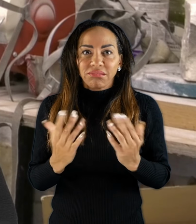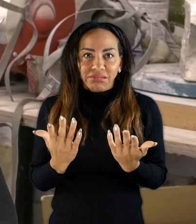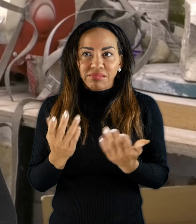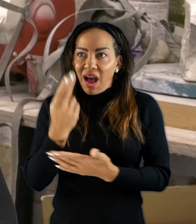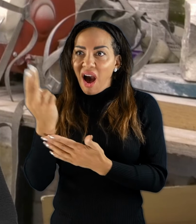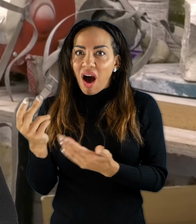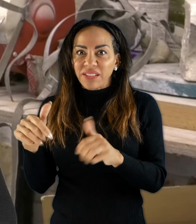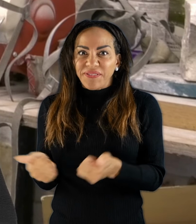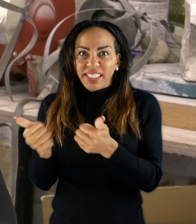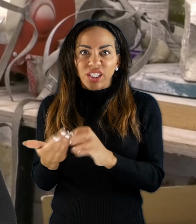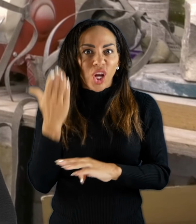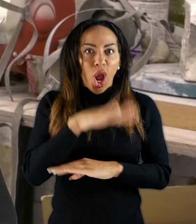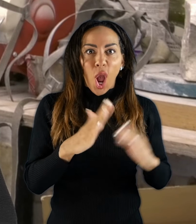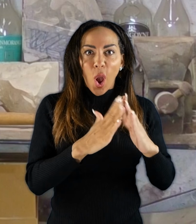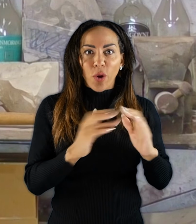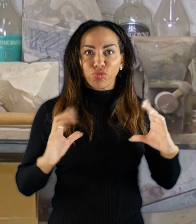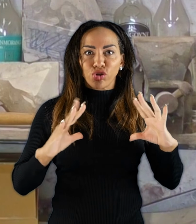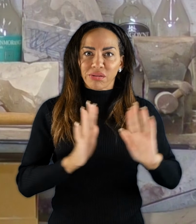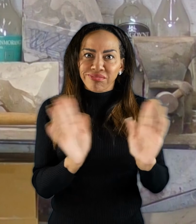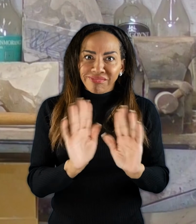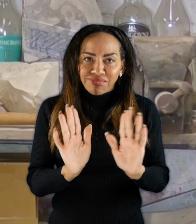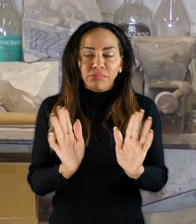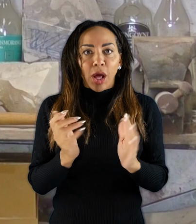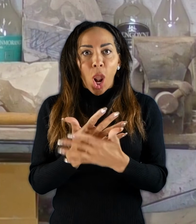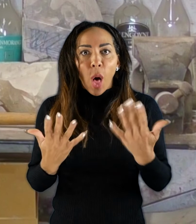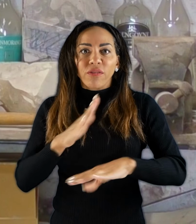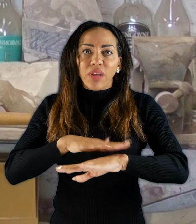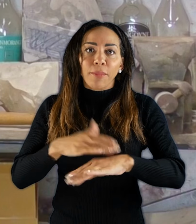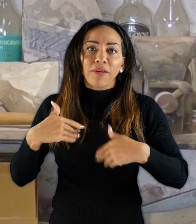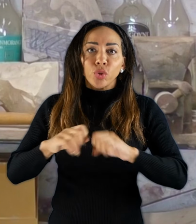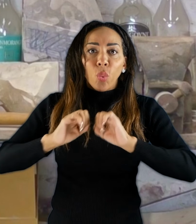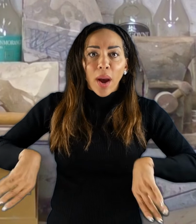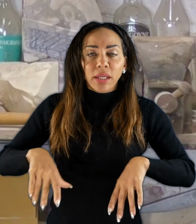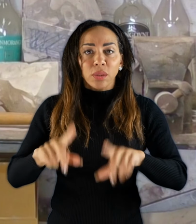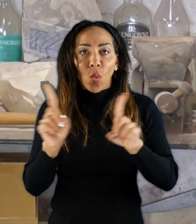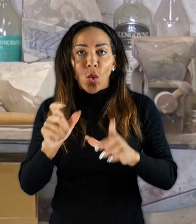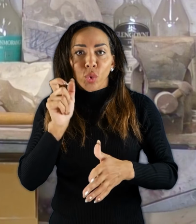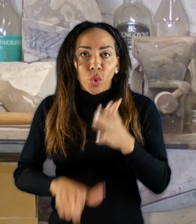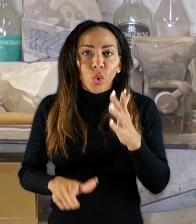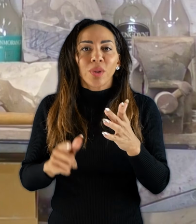all. You know, a huge amount of time is kind of wasted and spent doing all those peripheral things